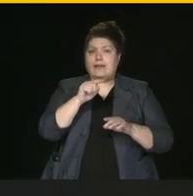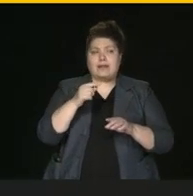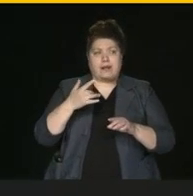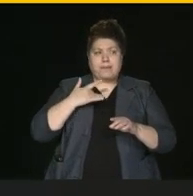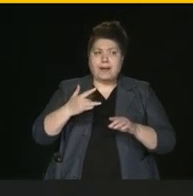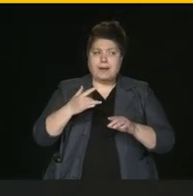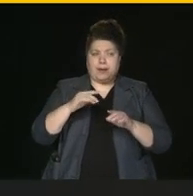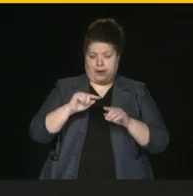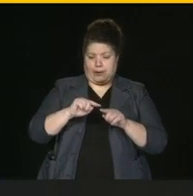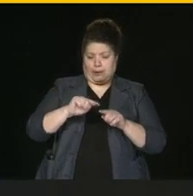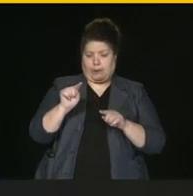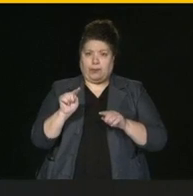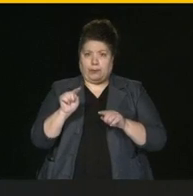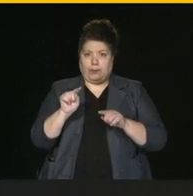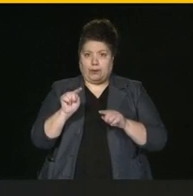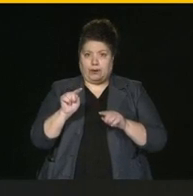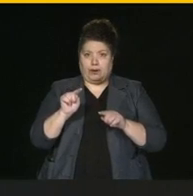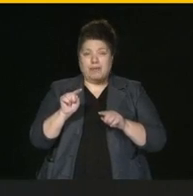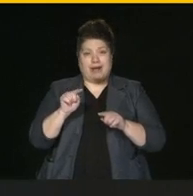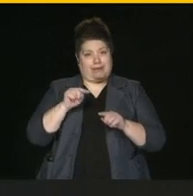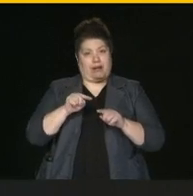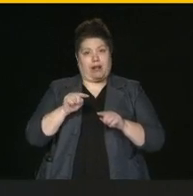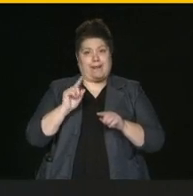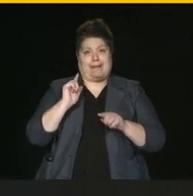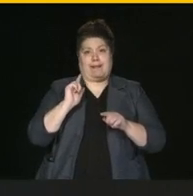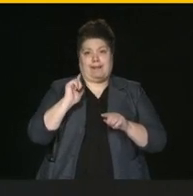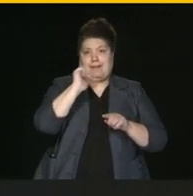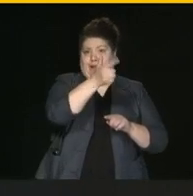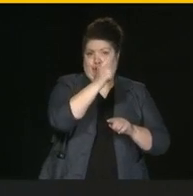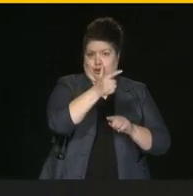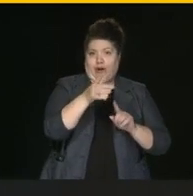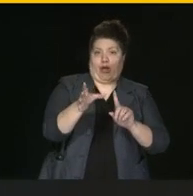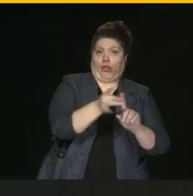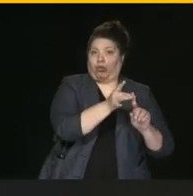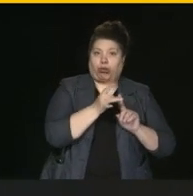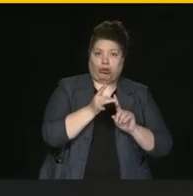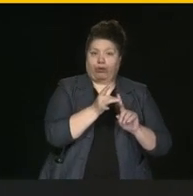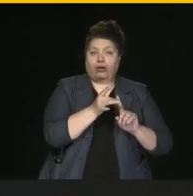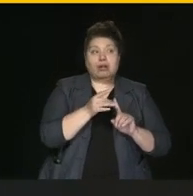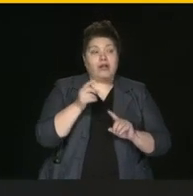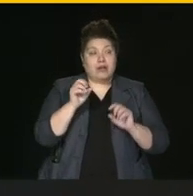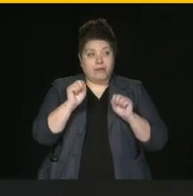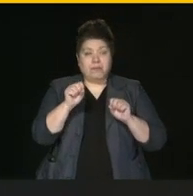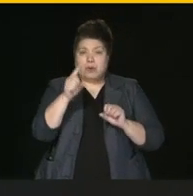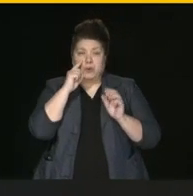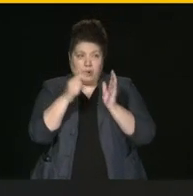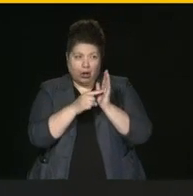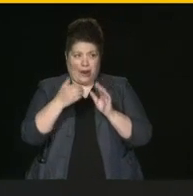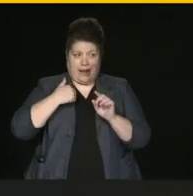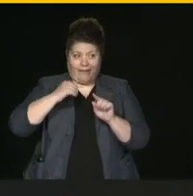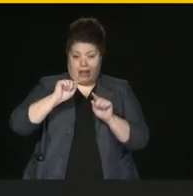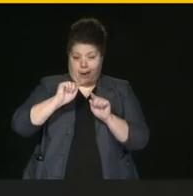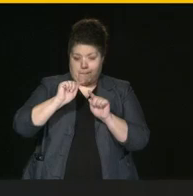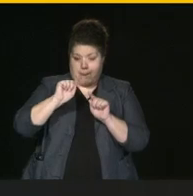THE LINE IS SHORTER THAN OTHERS. THERE ARE THEN A SERIES OF STRAIGHT DOTTED LINE WHICH SOME